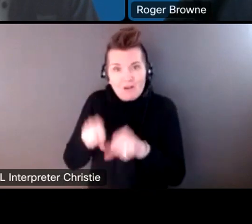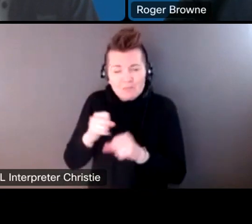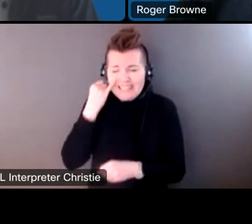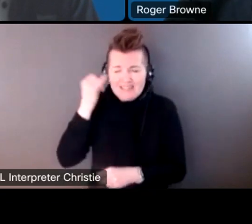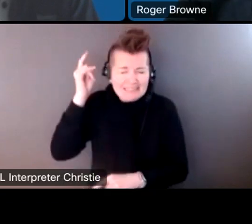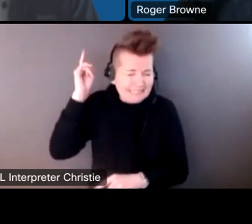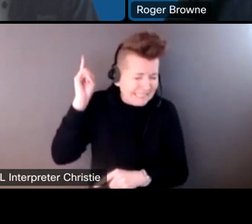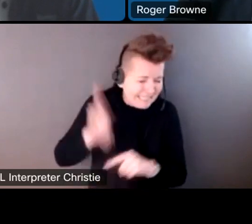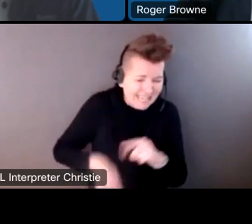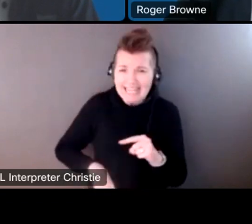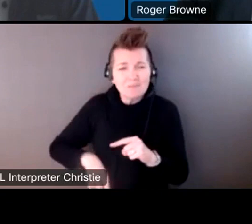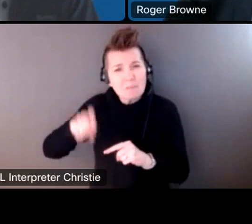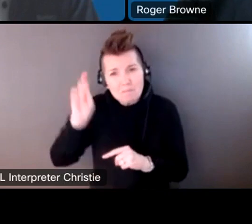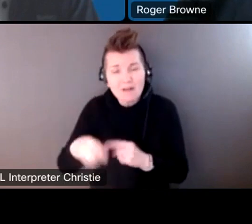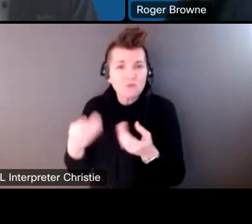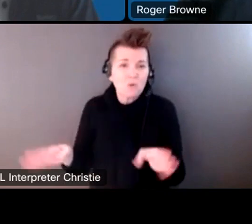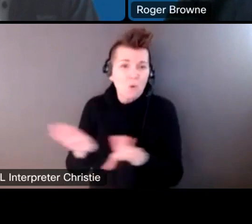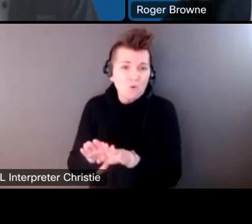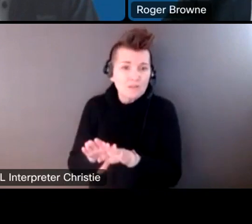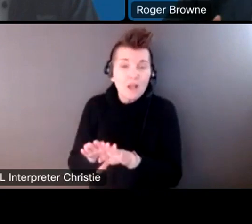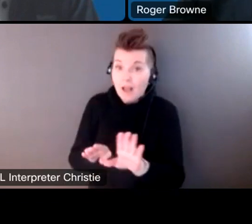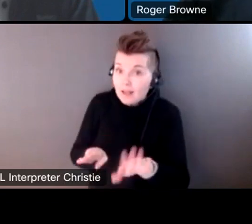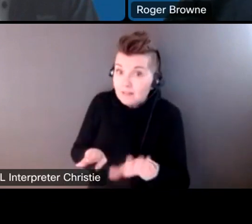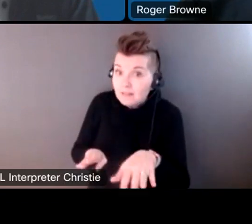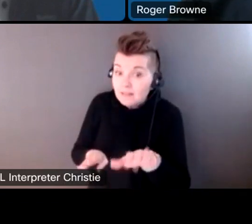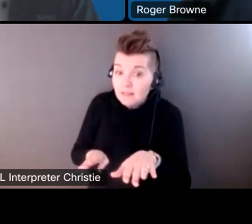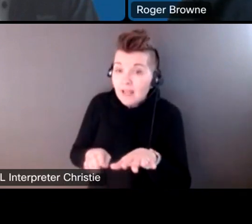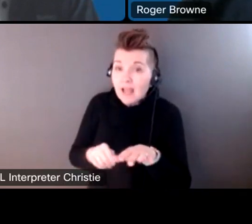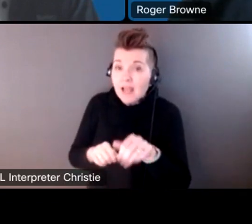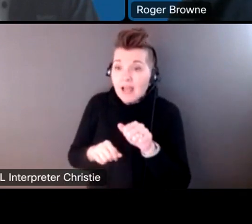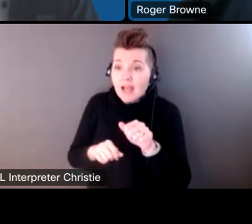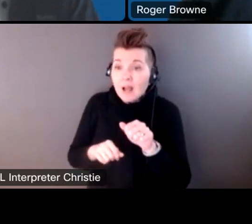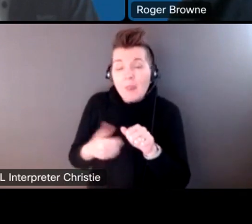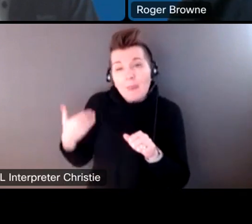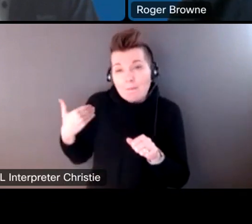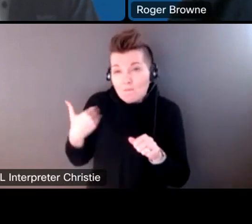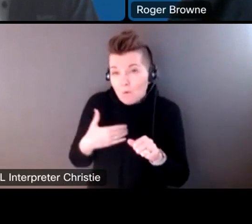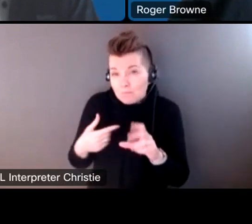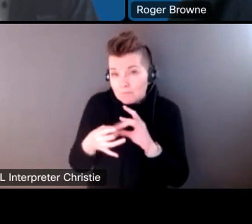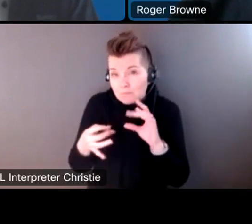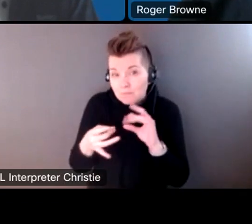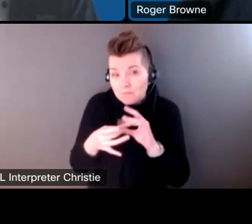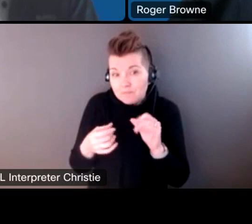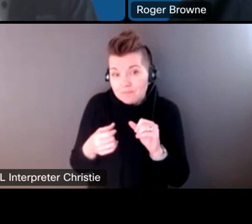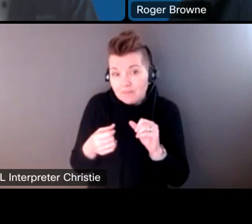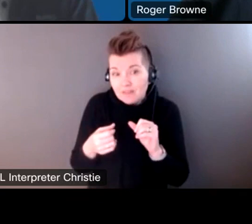can't, and by the way, I want to emphasize going back to my earlier comment that even I don't think that that necessarily has been